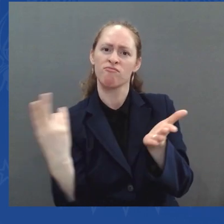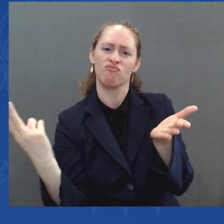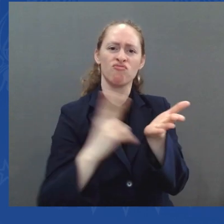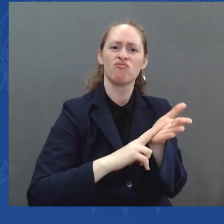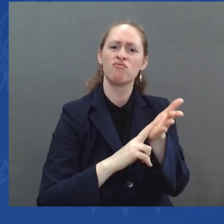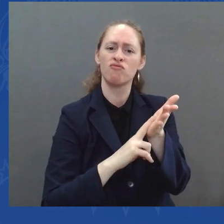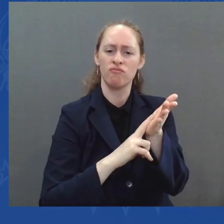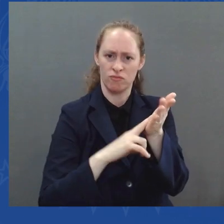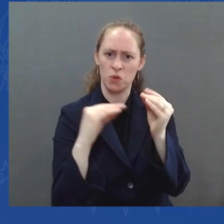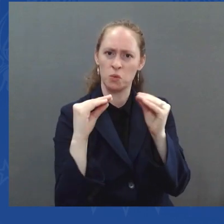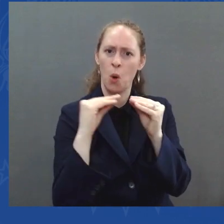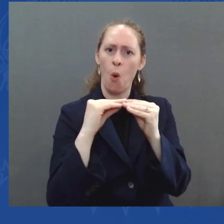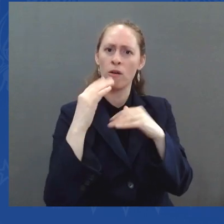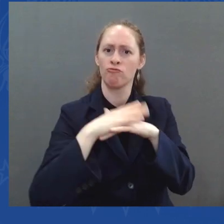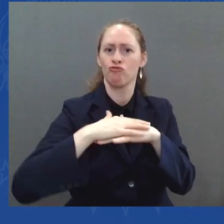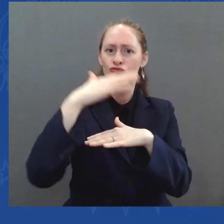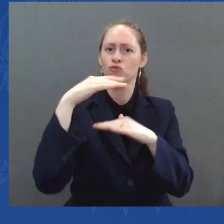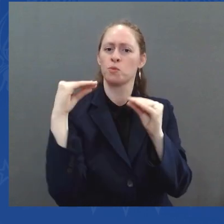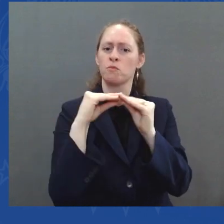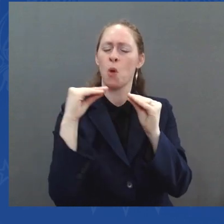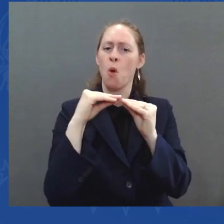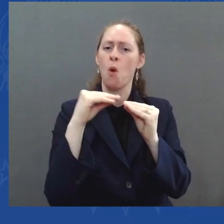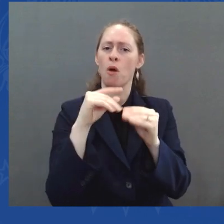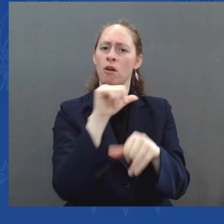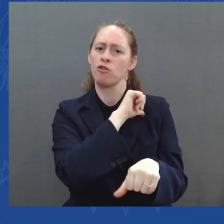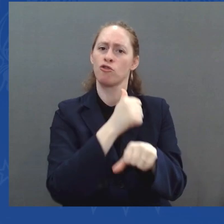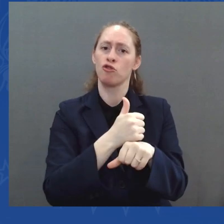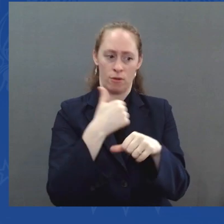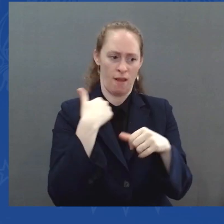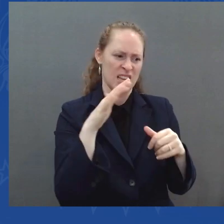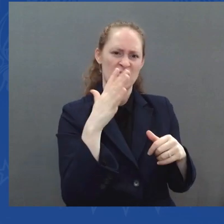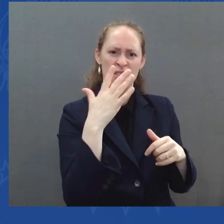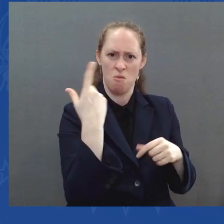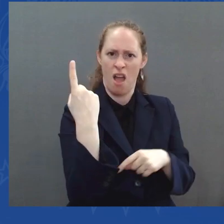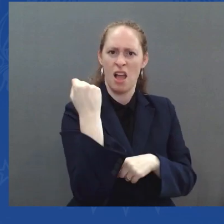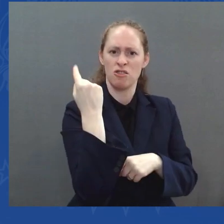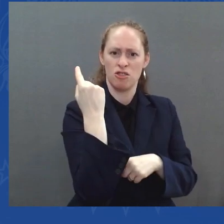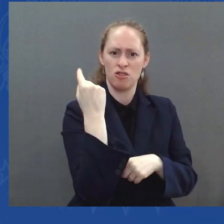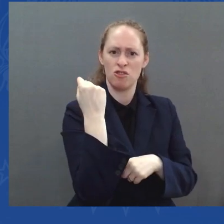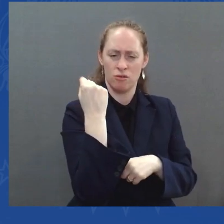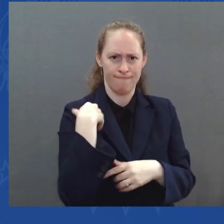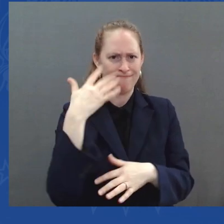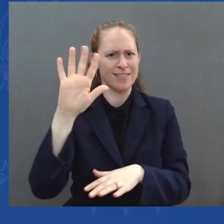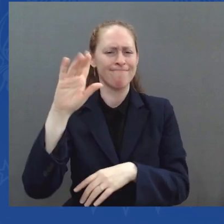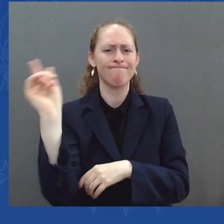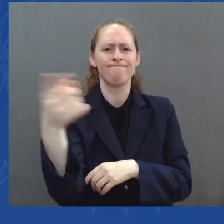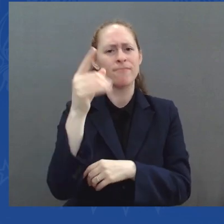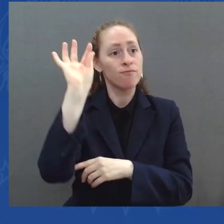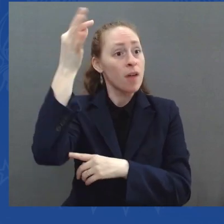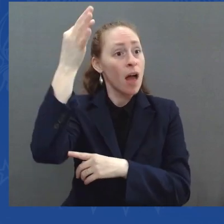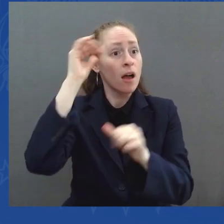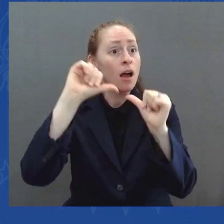It directs federal agencies to continue doing everything in their power, everything in their power to expand quality